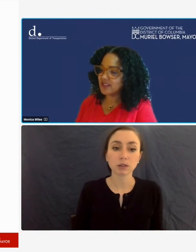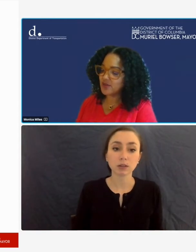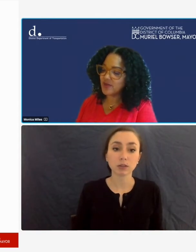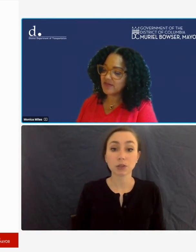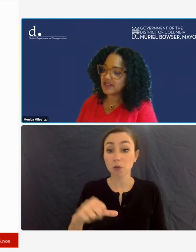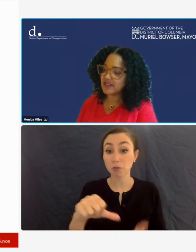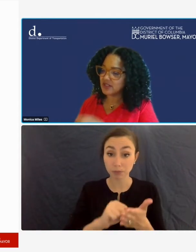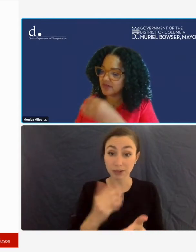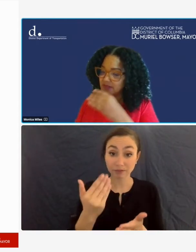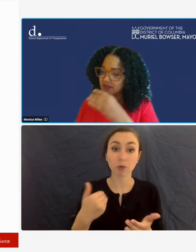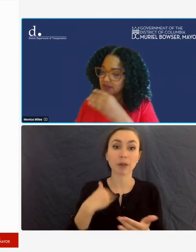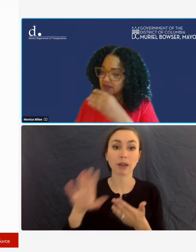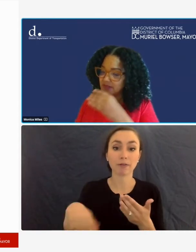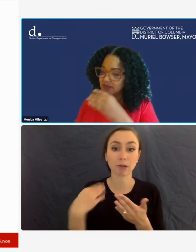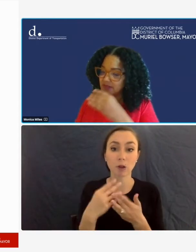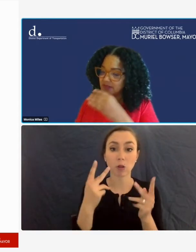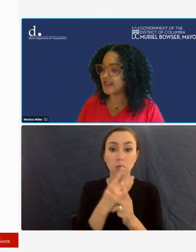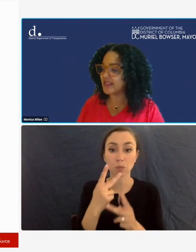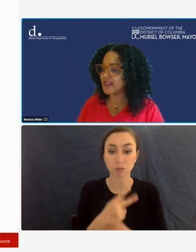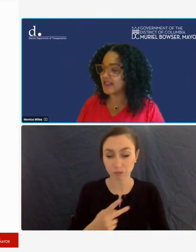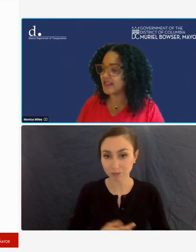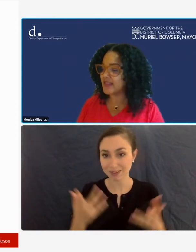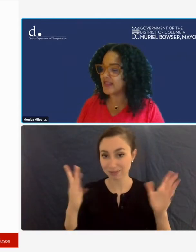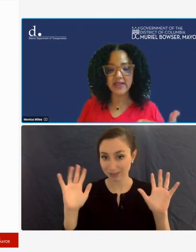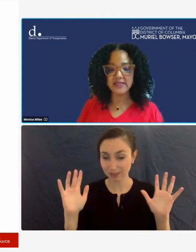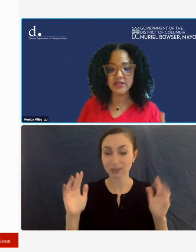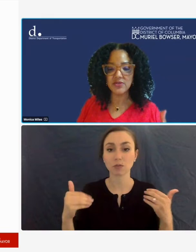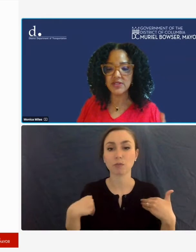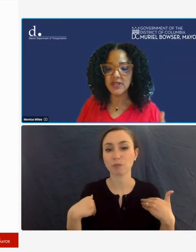we have a section of some participant guide that has all the correct answers